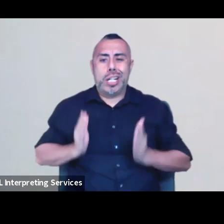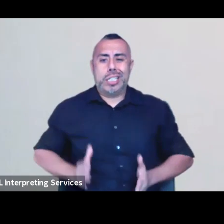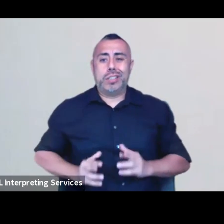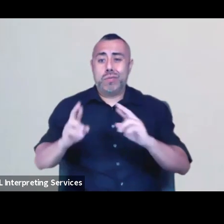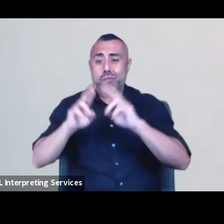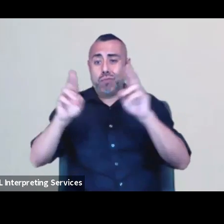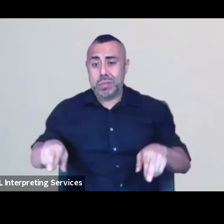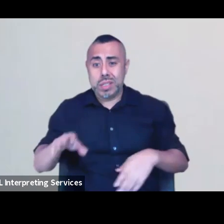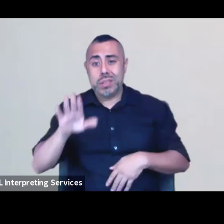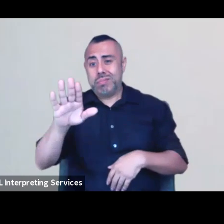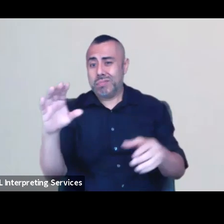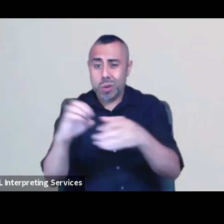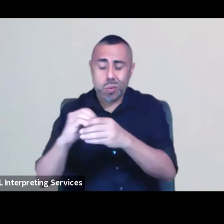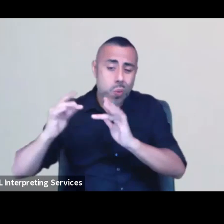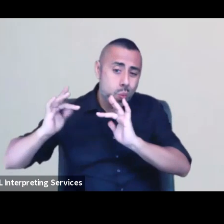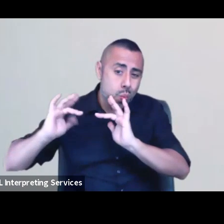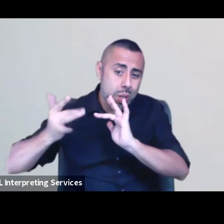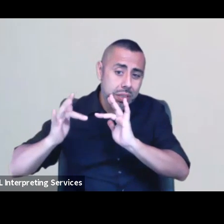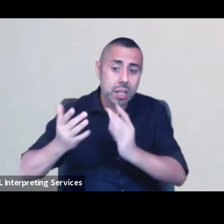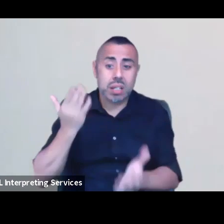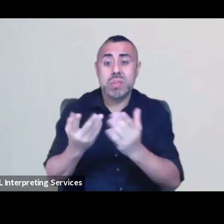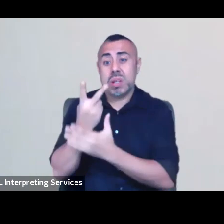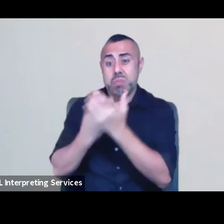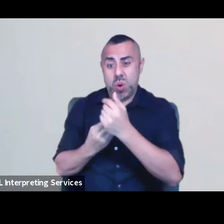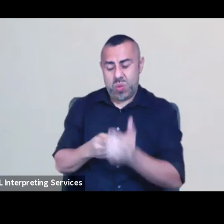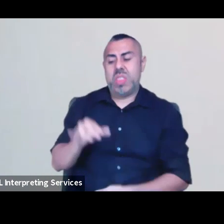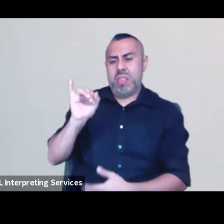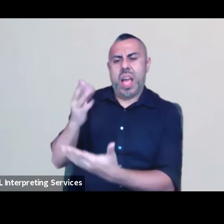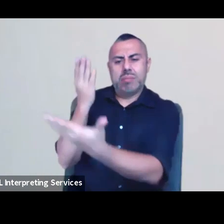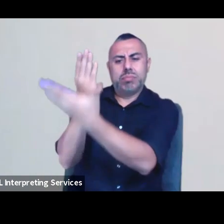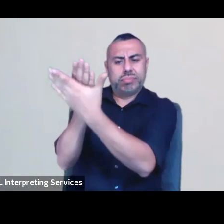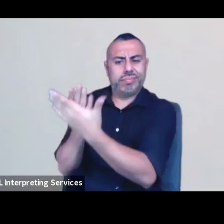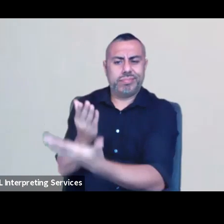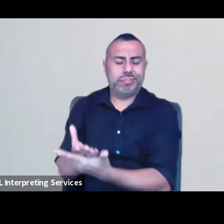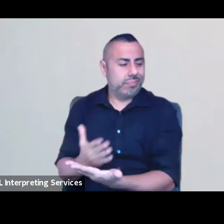or both which substantiates your artistic practice.